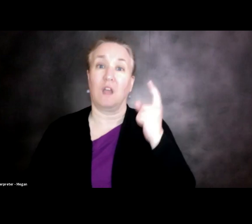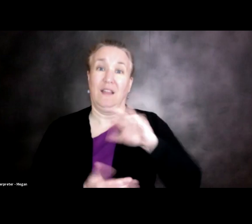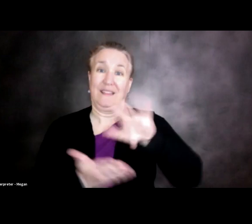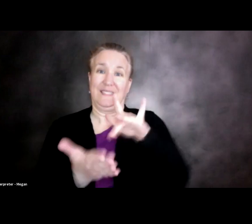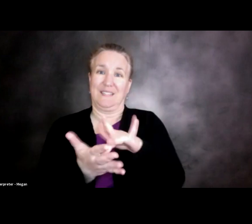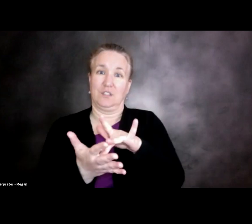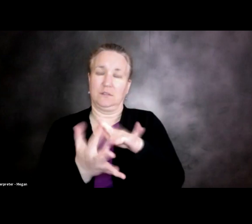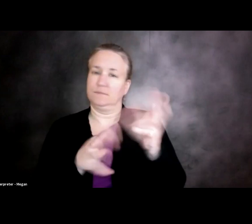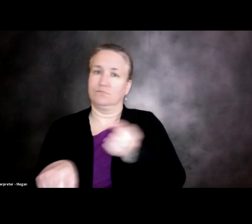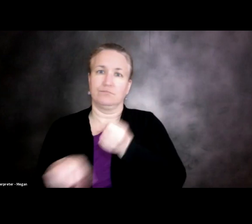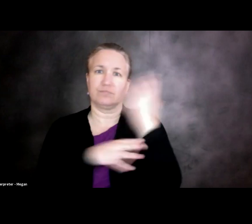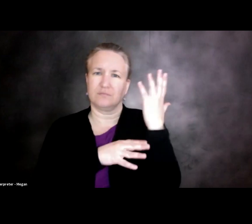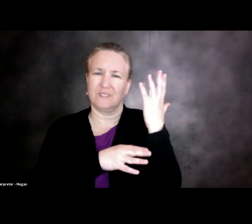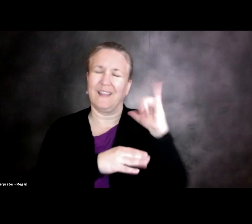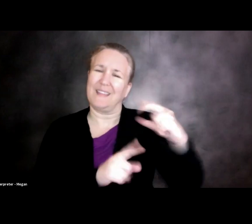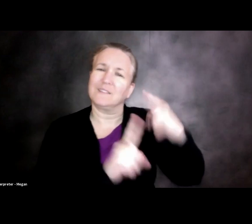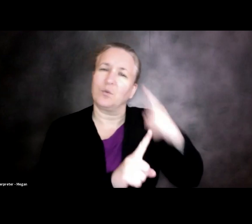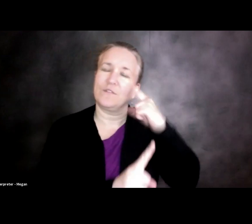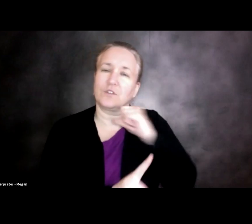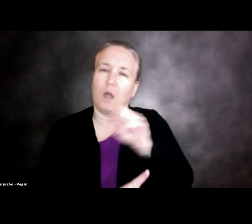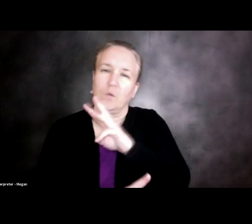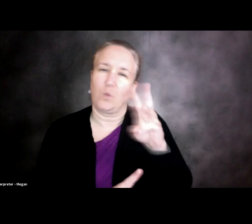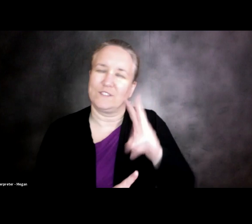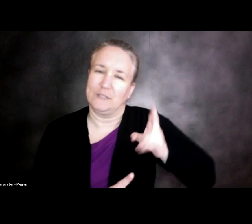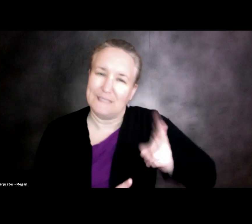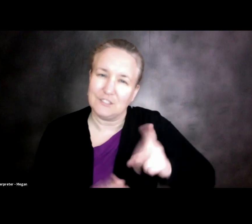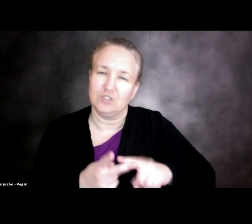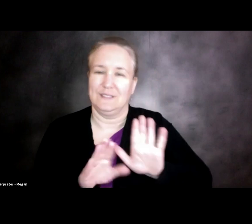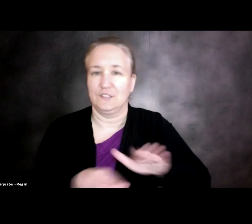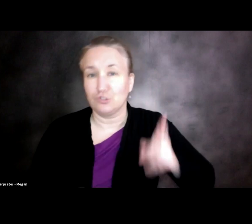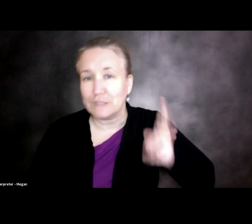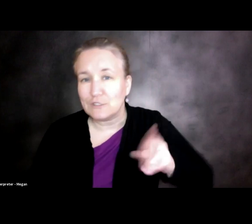is the point of non-Western histories and even of children's histories.